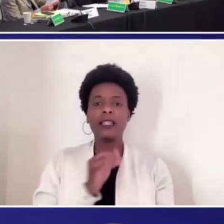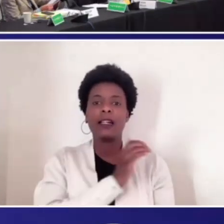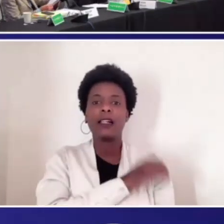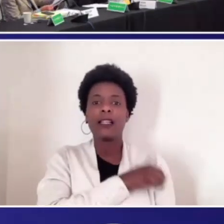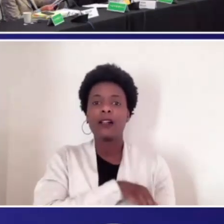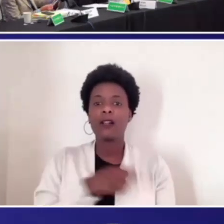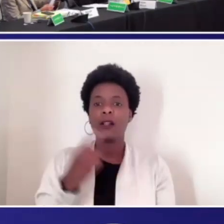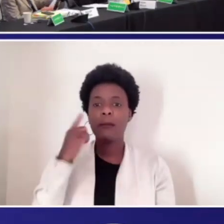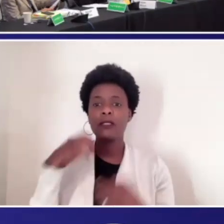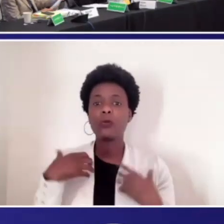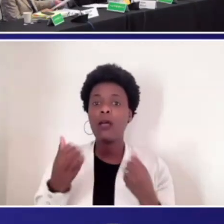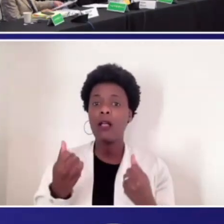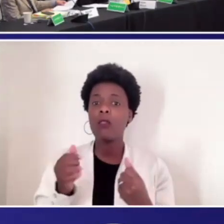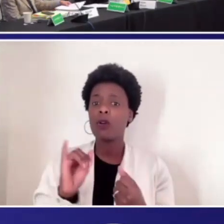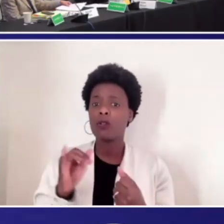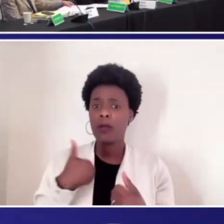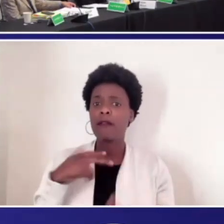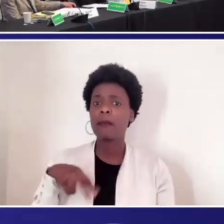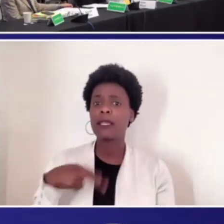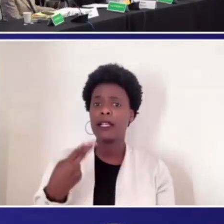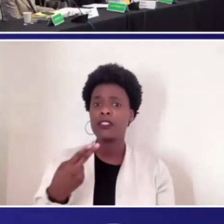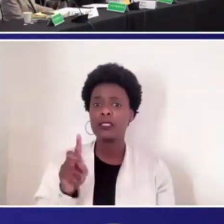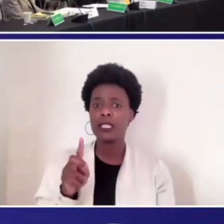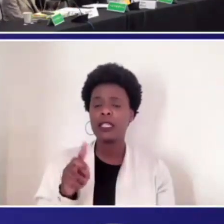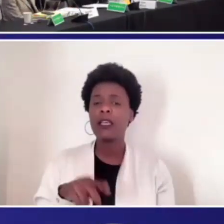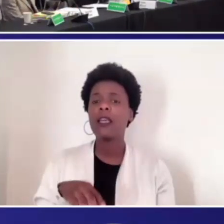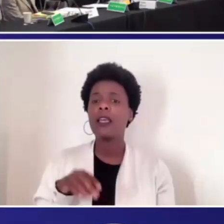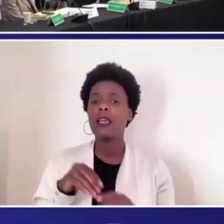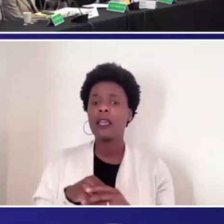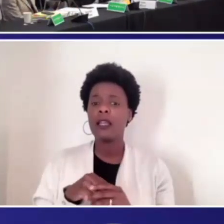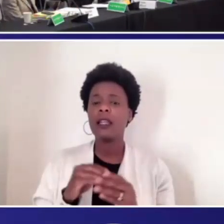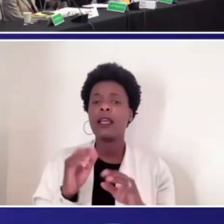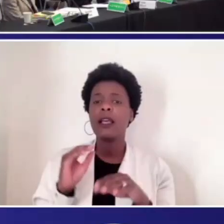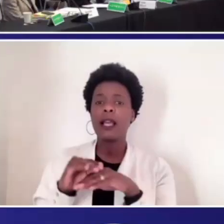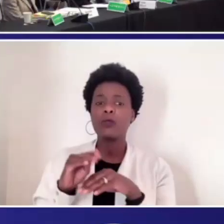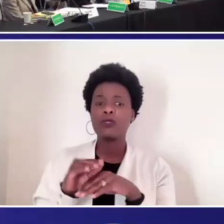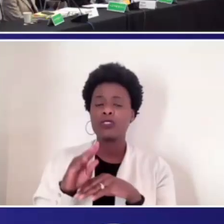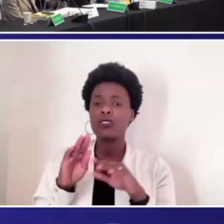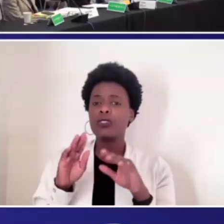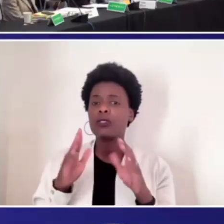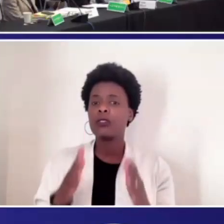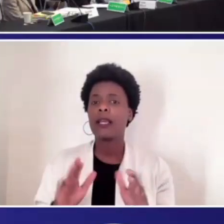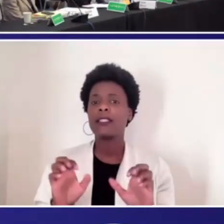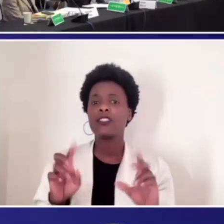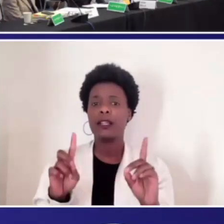but then I have a PhD as well in counselor education. Same degree. It's a 60-hour degree.